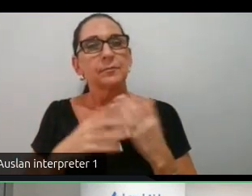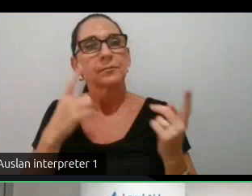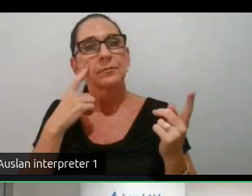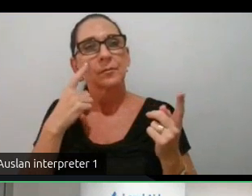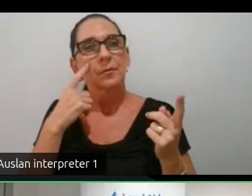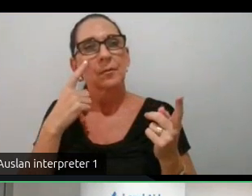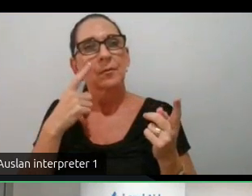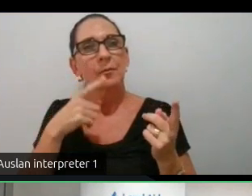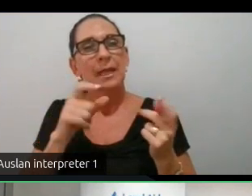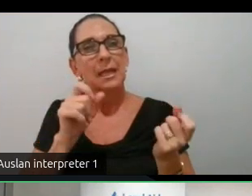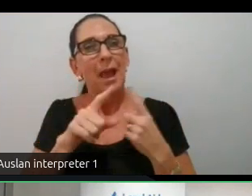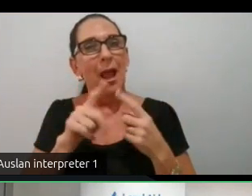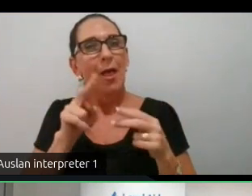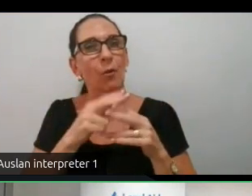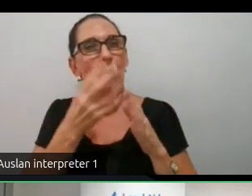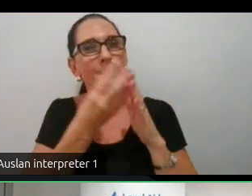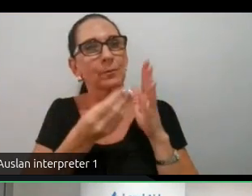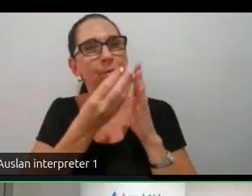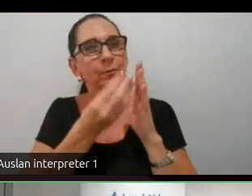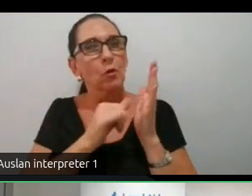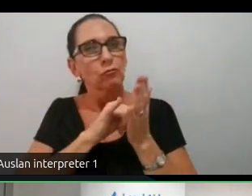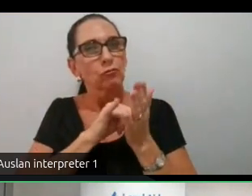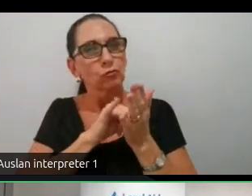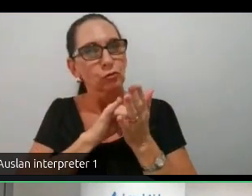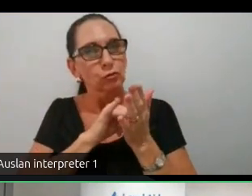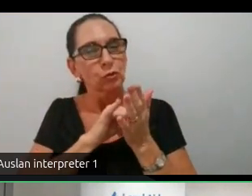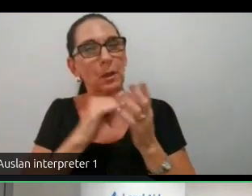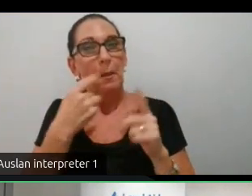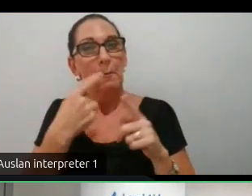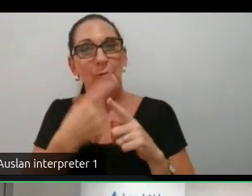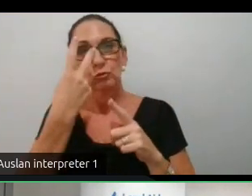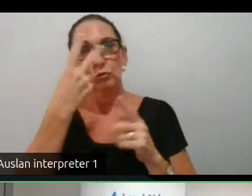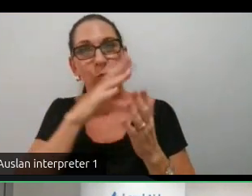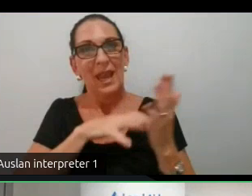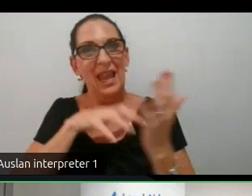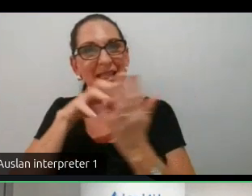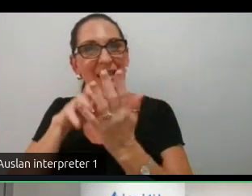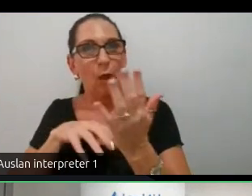link to the YouTube recording of this webinar plus the two handouts that are available for